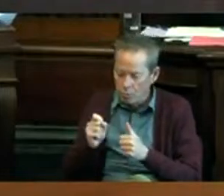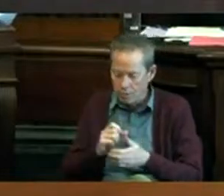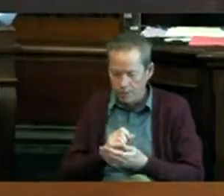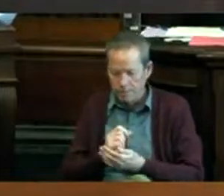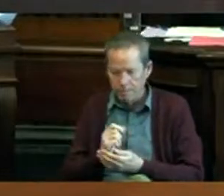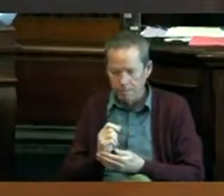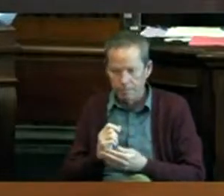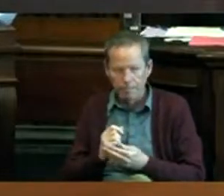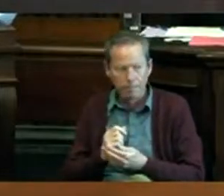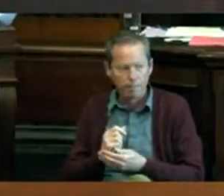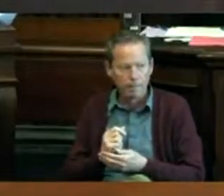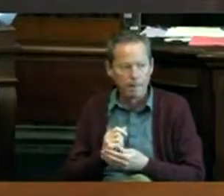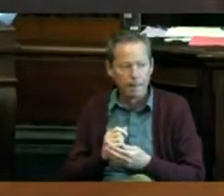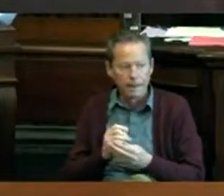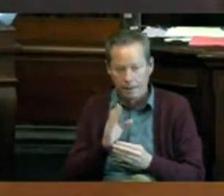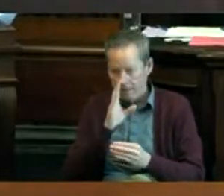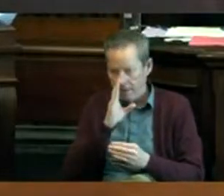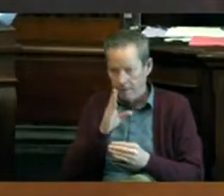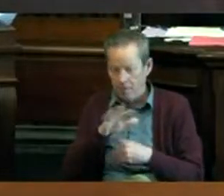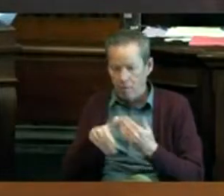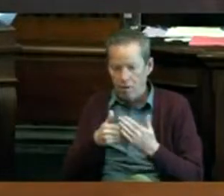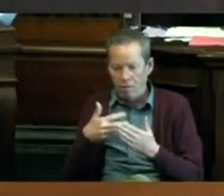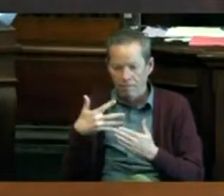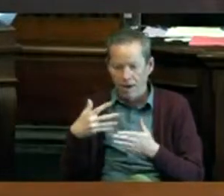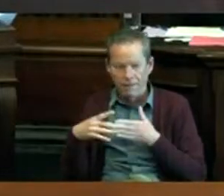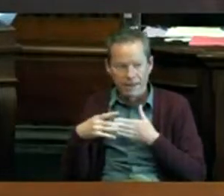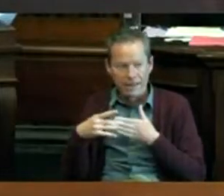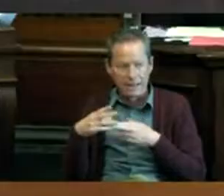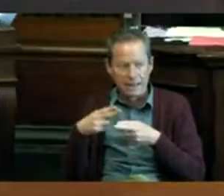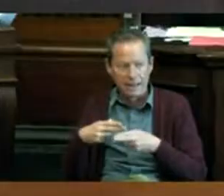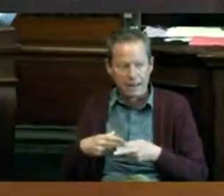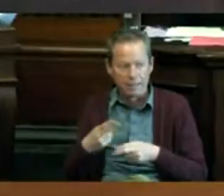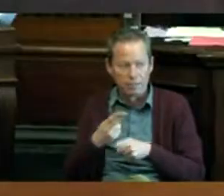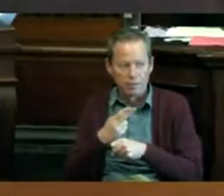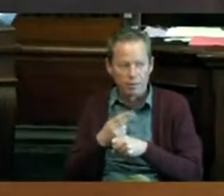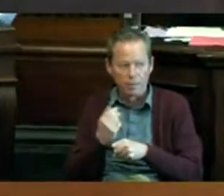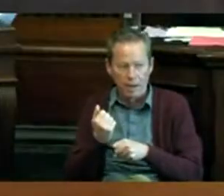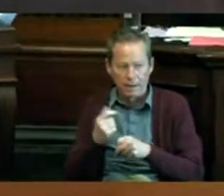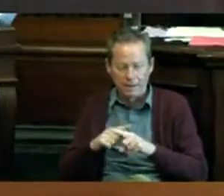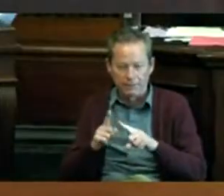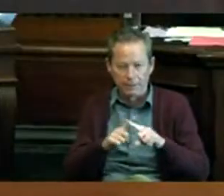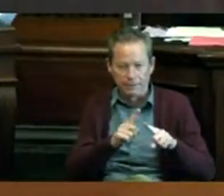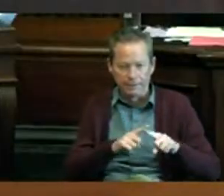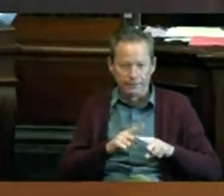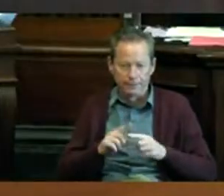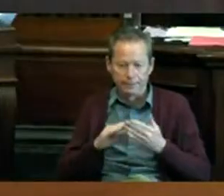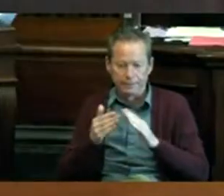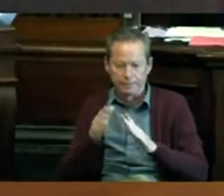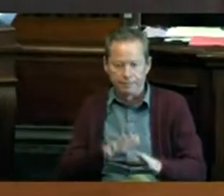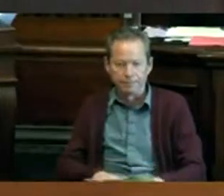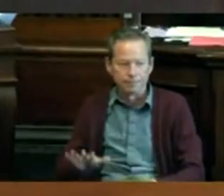about who's using which tools.